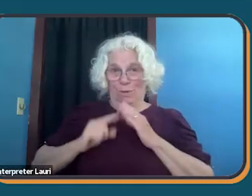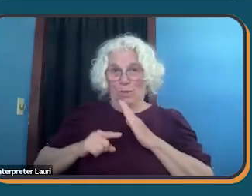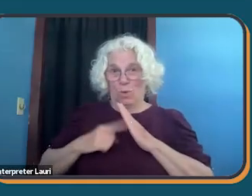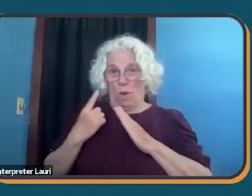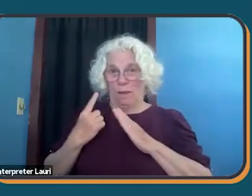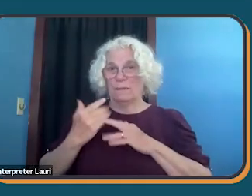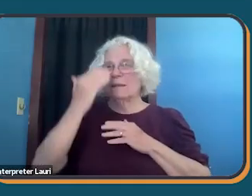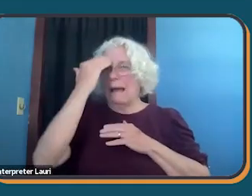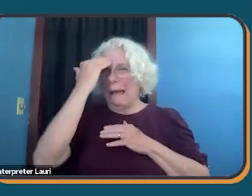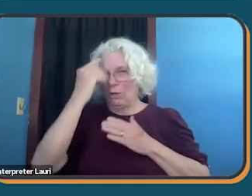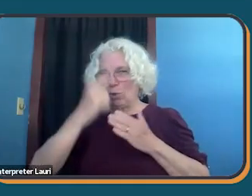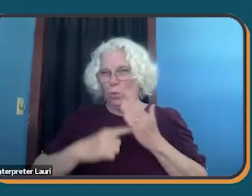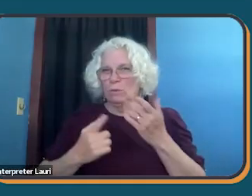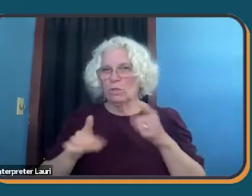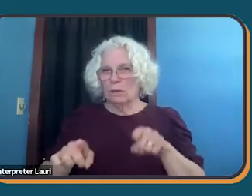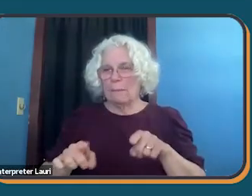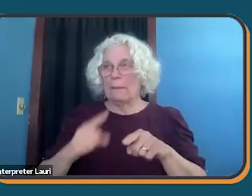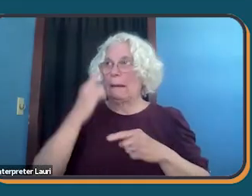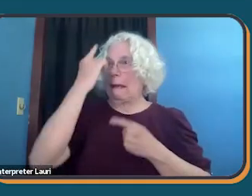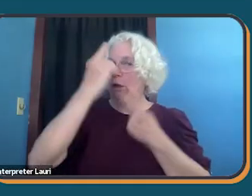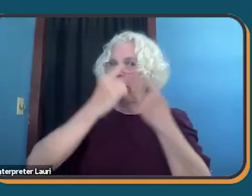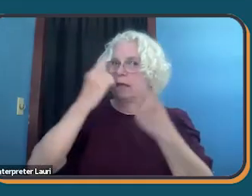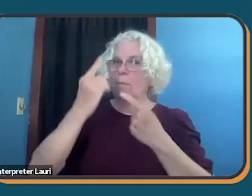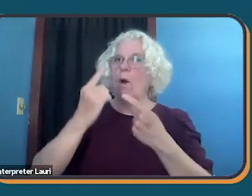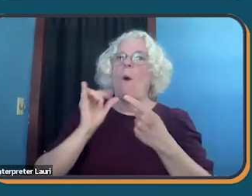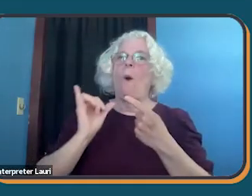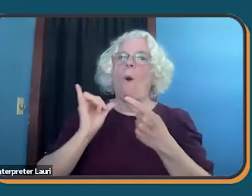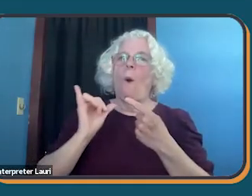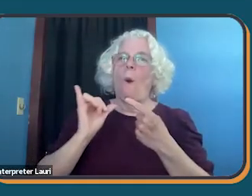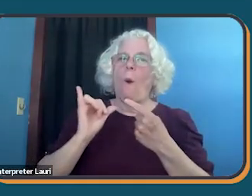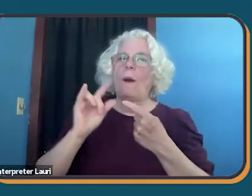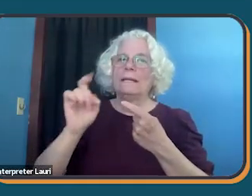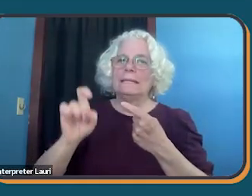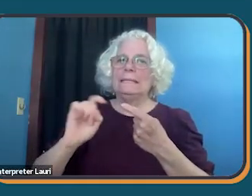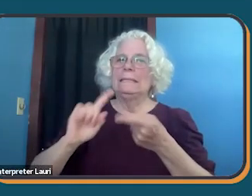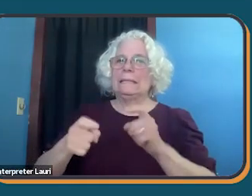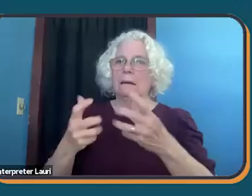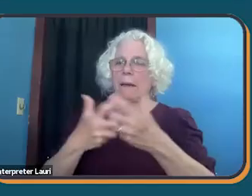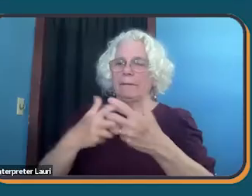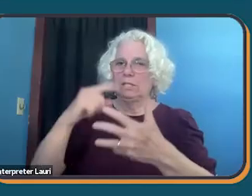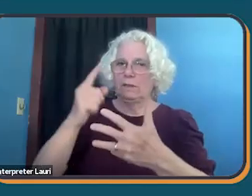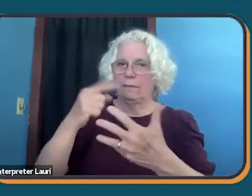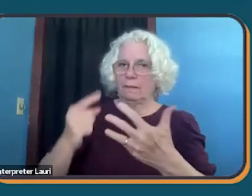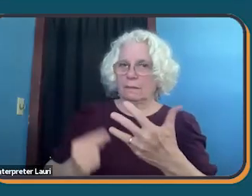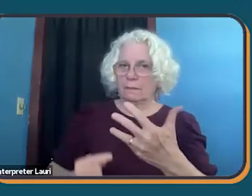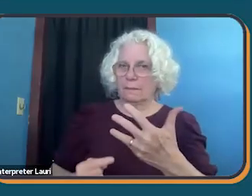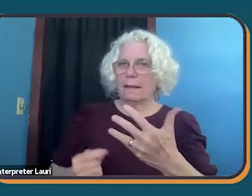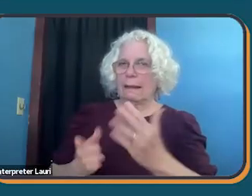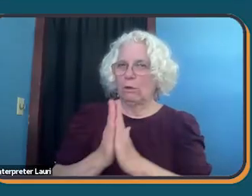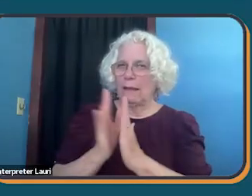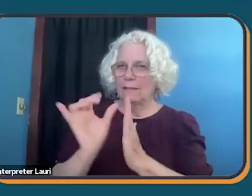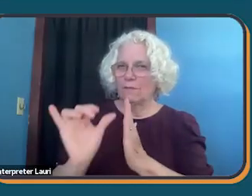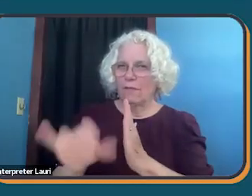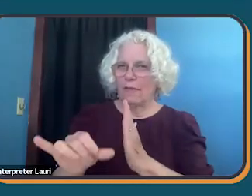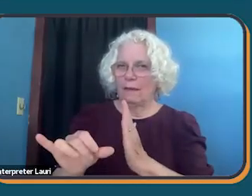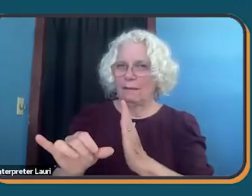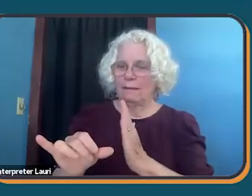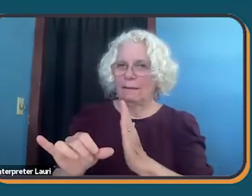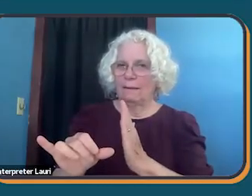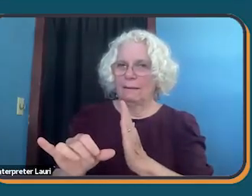I knew what accommodations to ask for and so that is